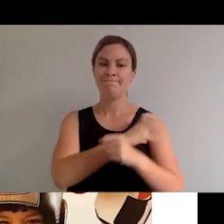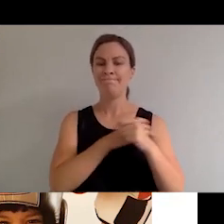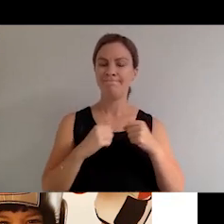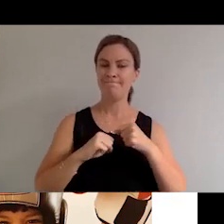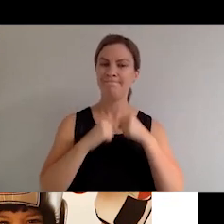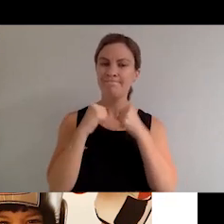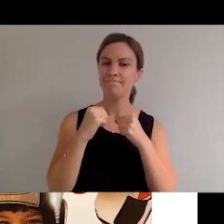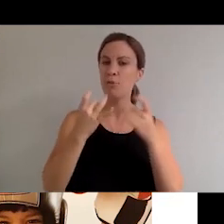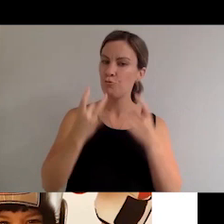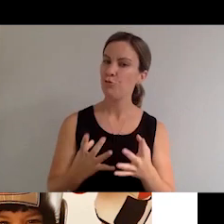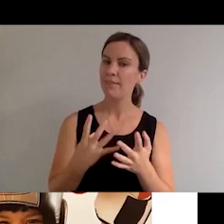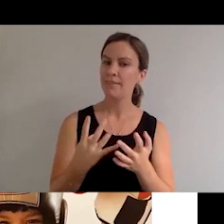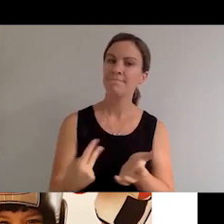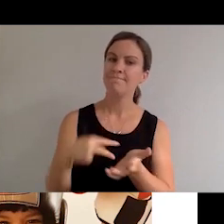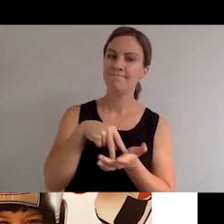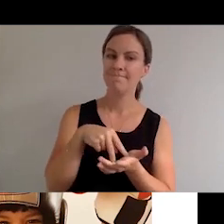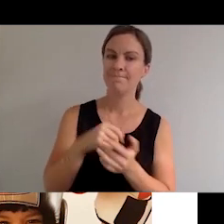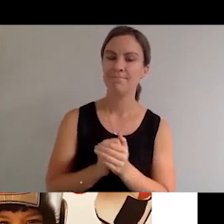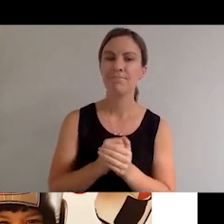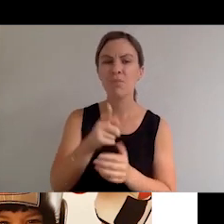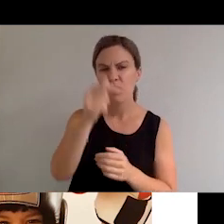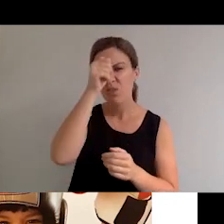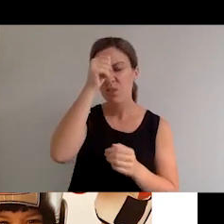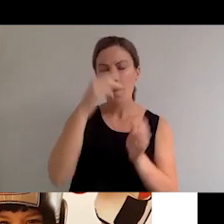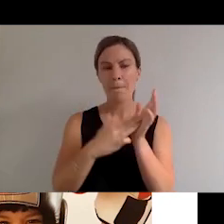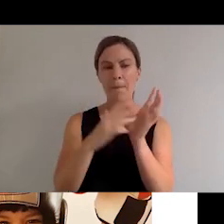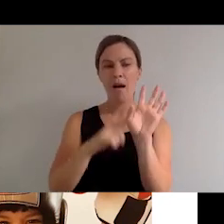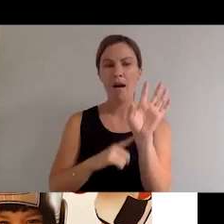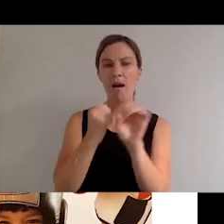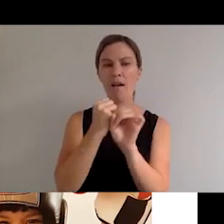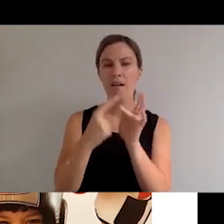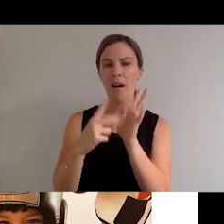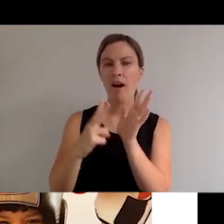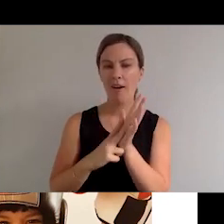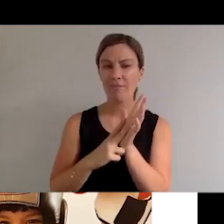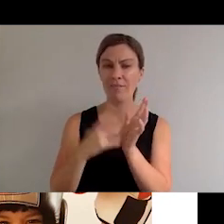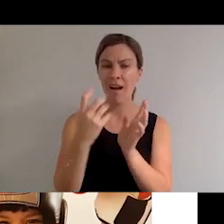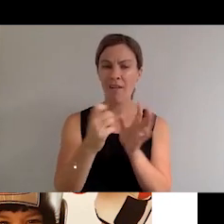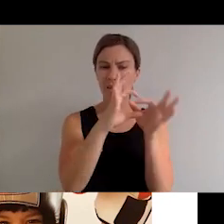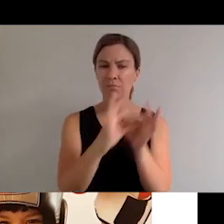obviously, if you have a myGov account, you know theate owe is linked -- the ATO is linked.